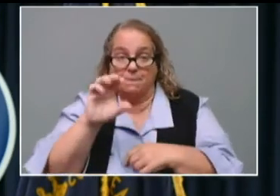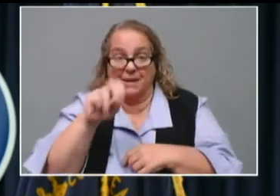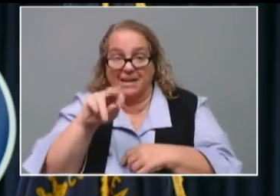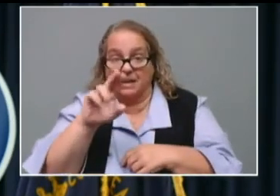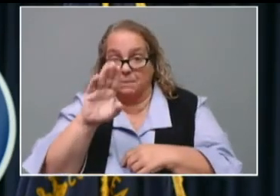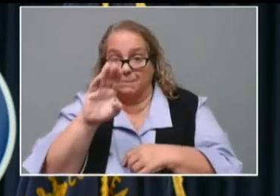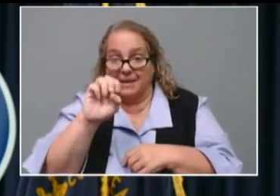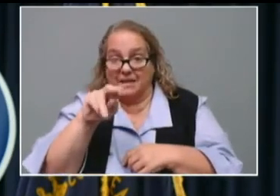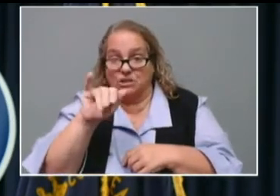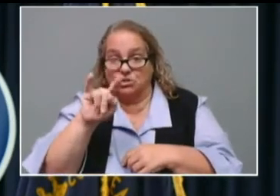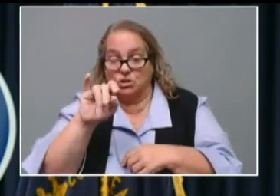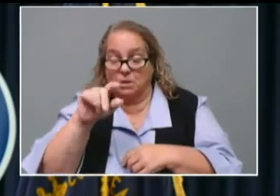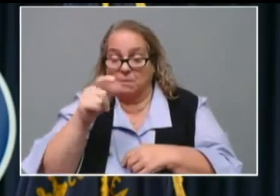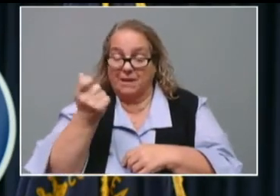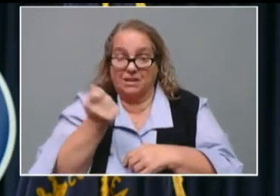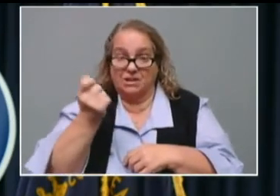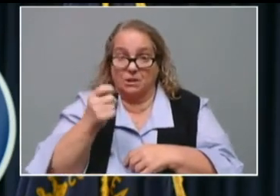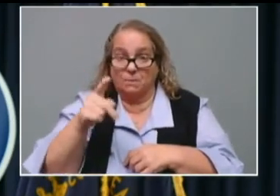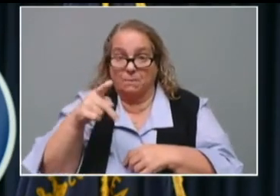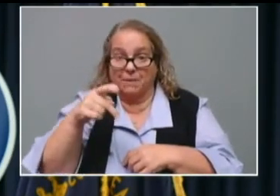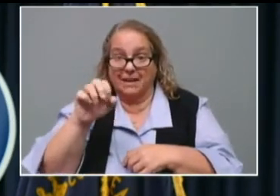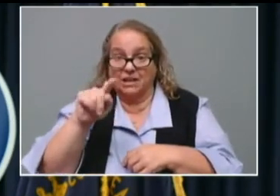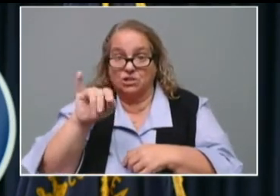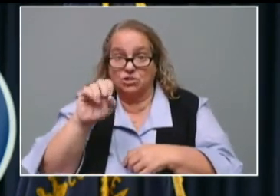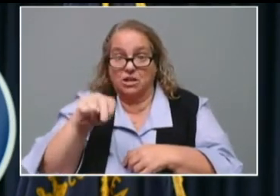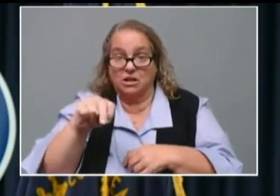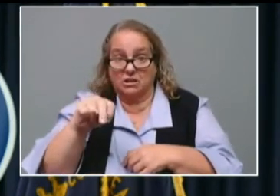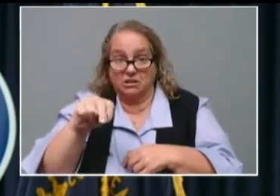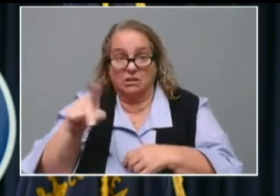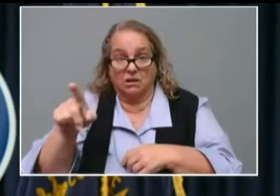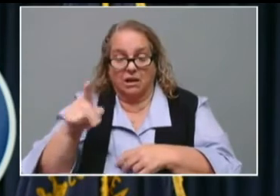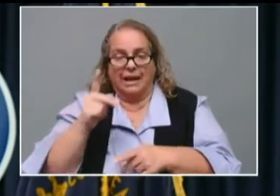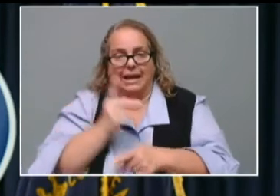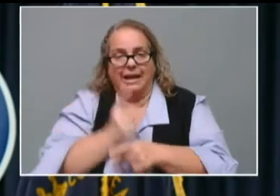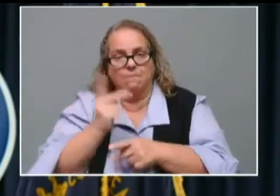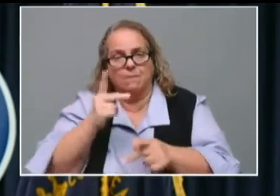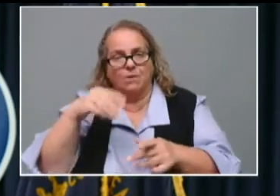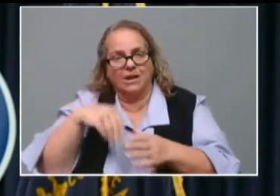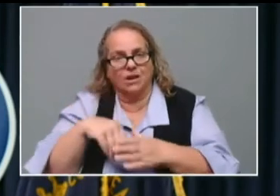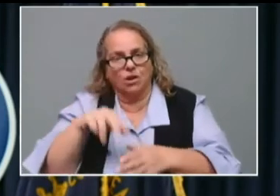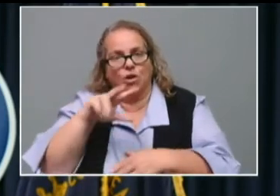Uh, and so right now, starting teachers have never been paid less when you look